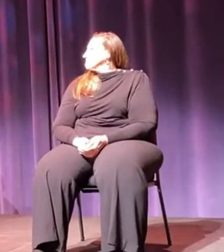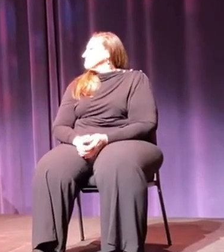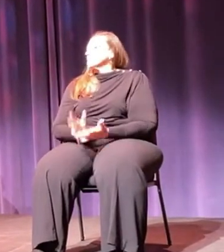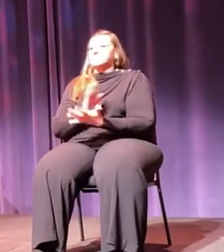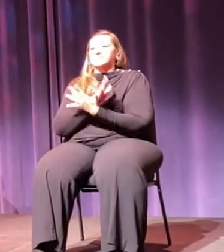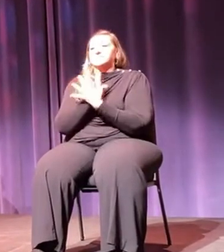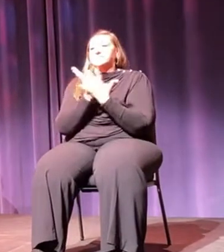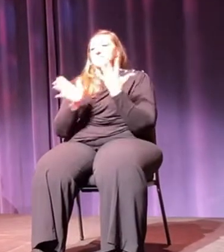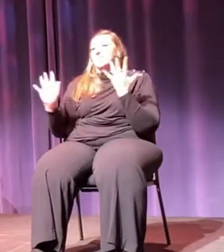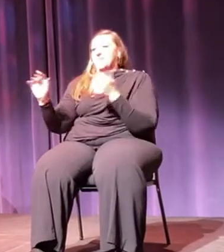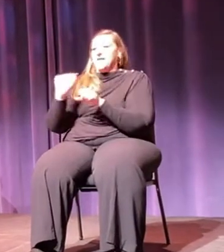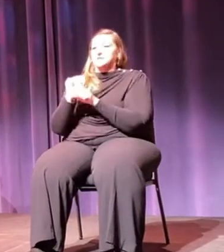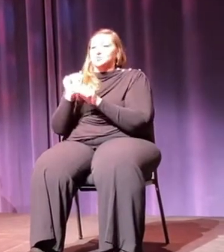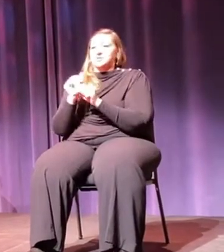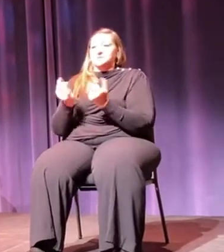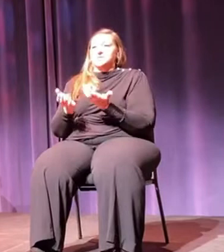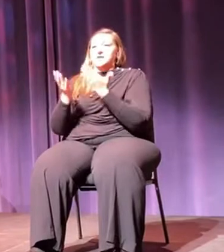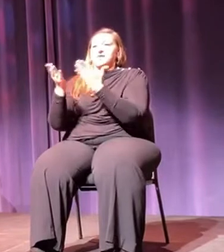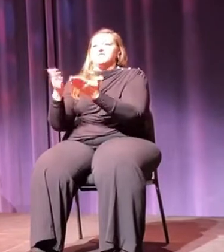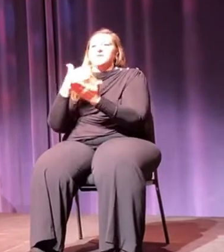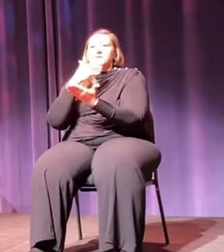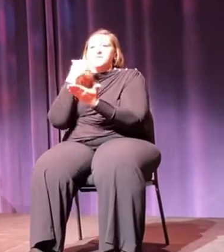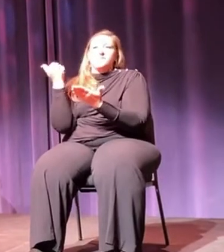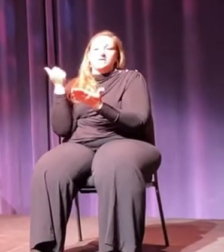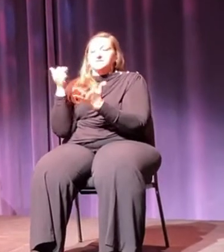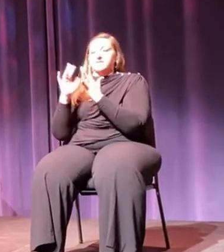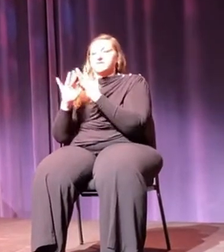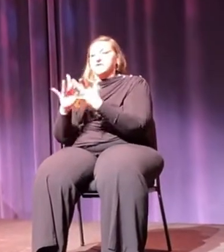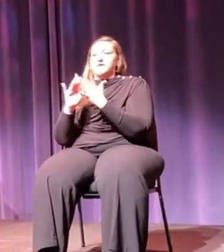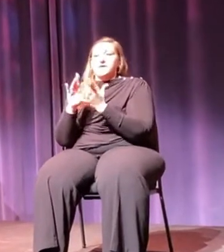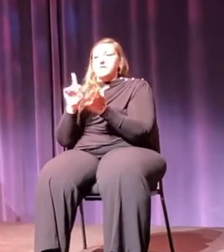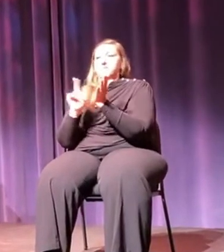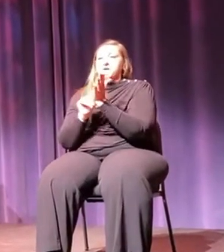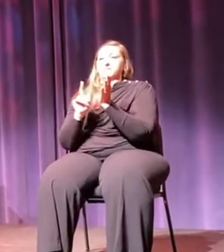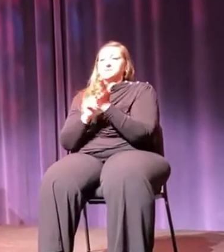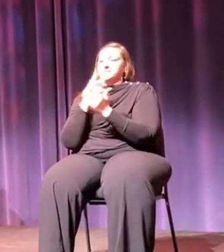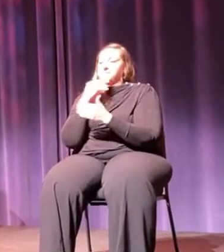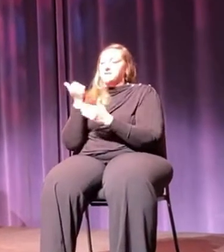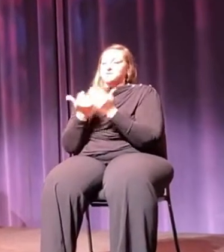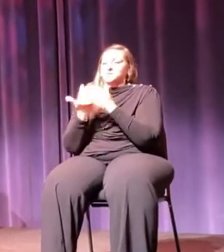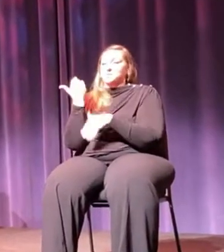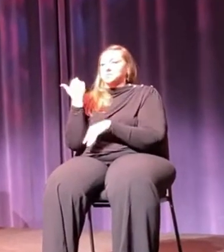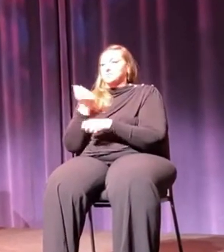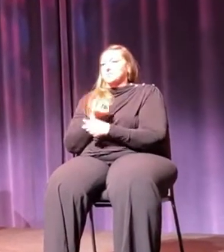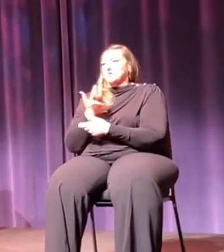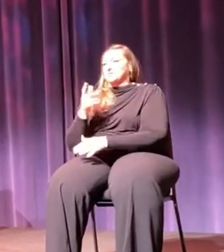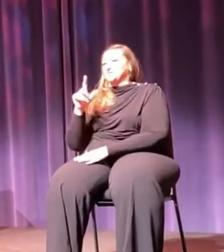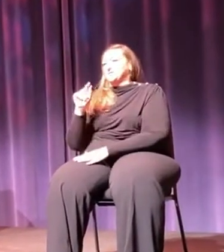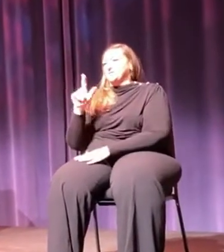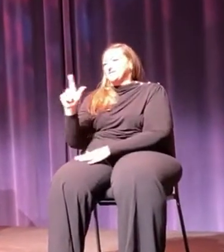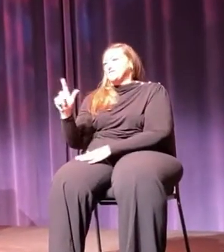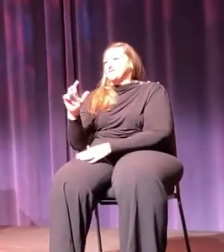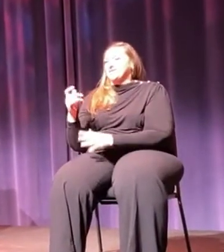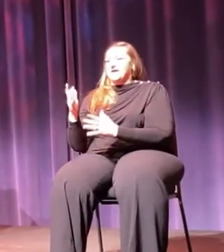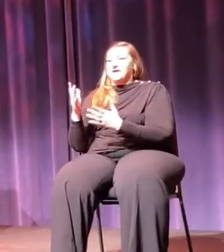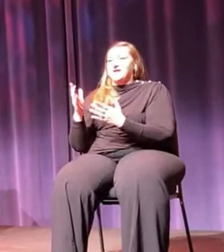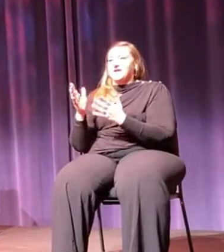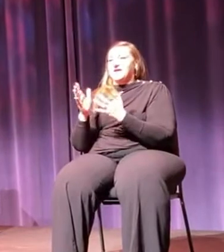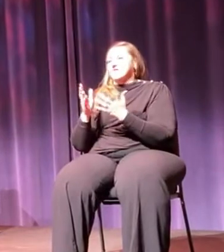His work has been nominated for best of the net and is published in Best New Poets 2021, The Offing, The Margins, The Shade Journal